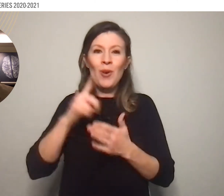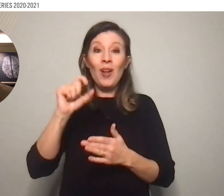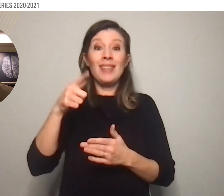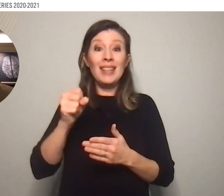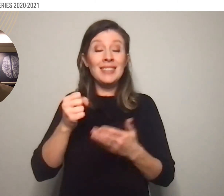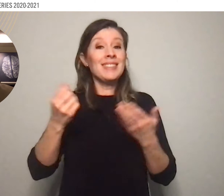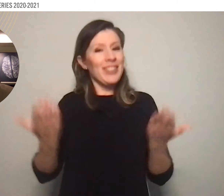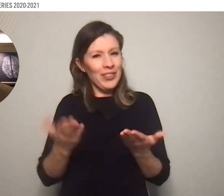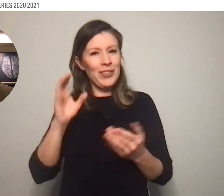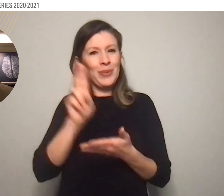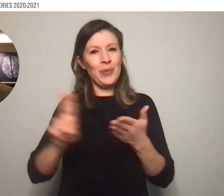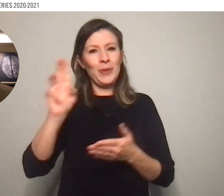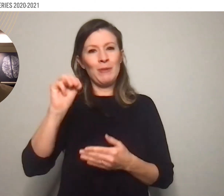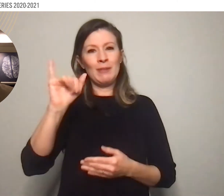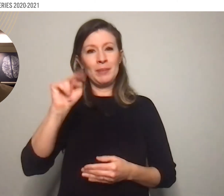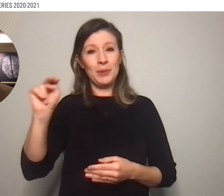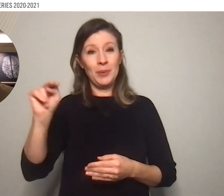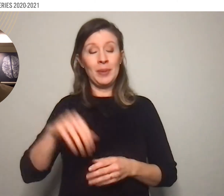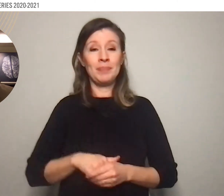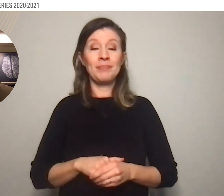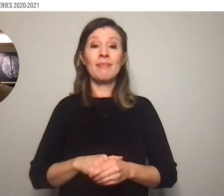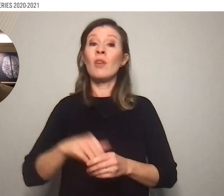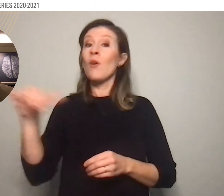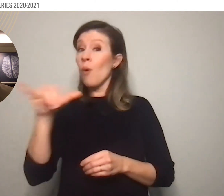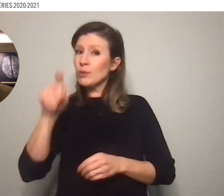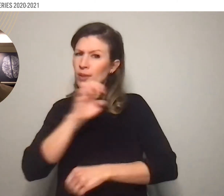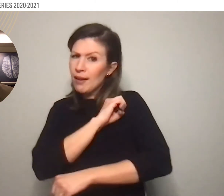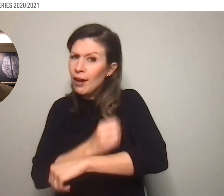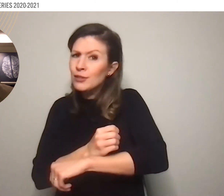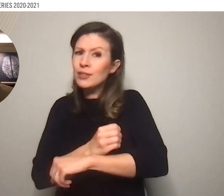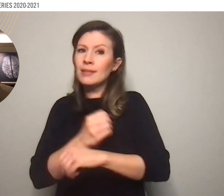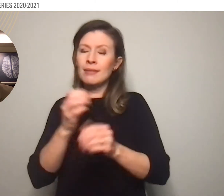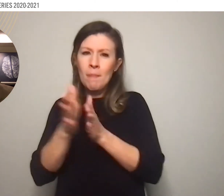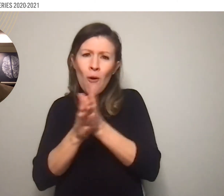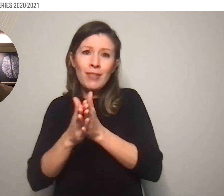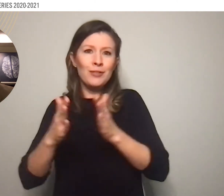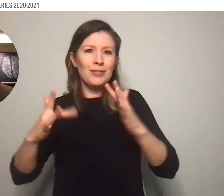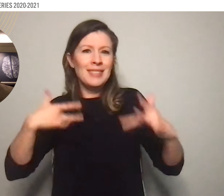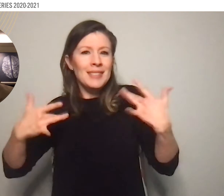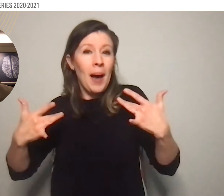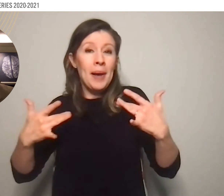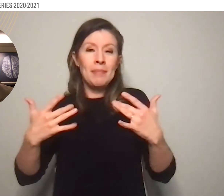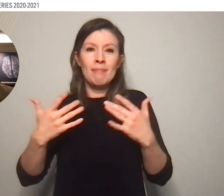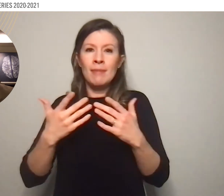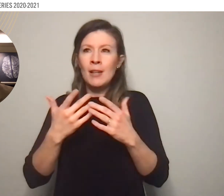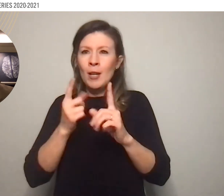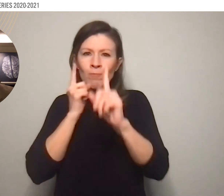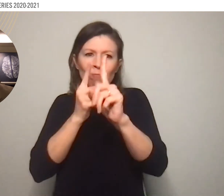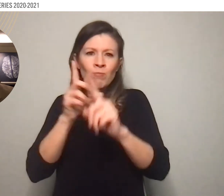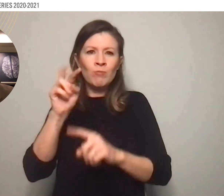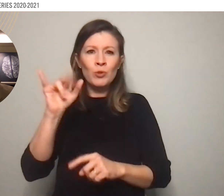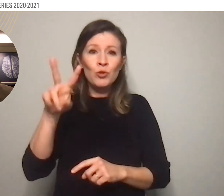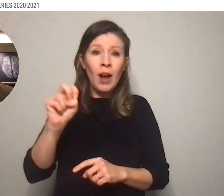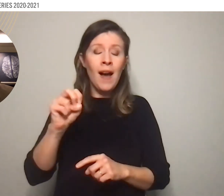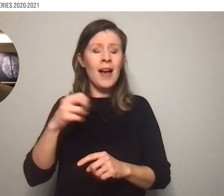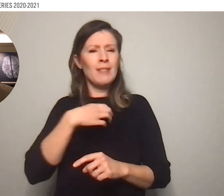University of Minnesota. The second thing you need is energy, motivation, excitement, drive, and kind of